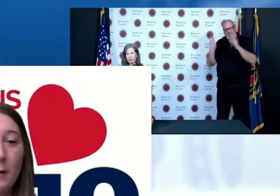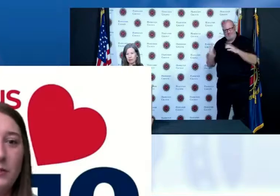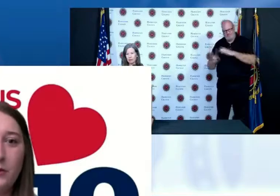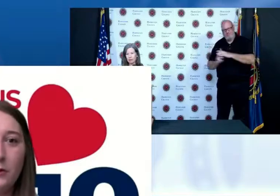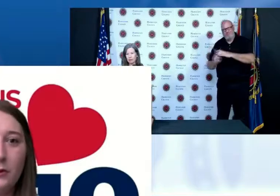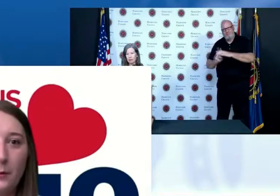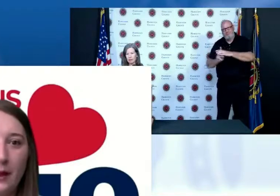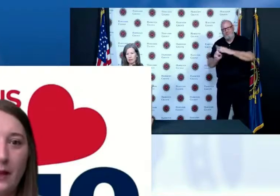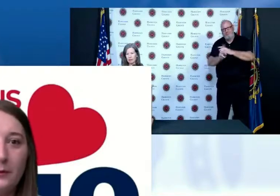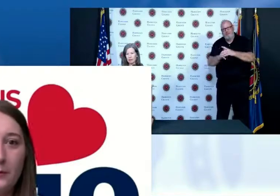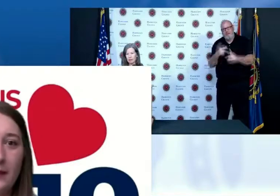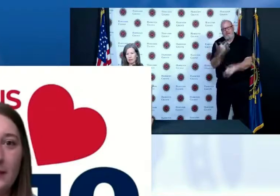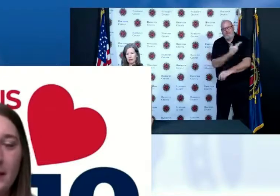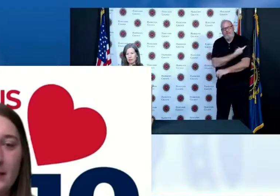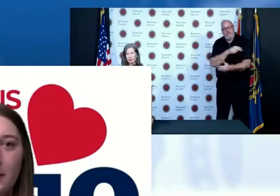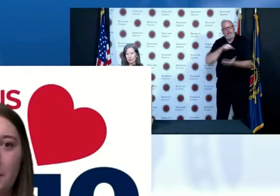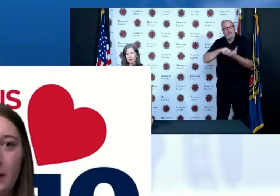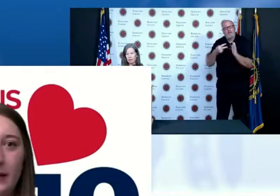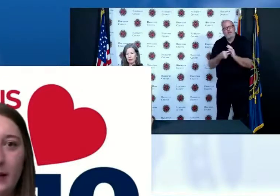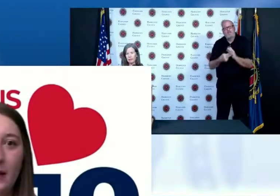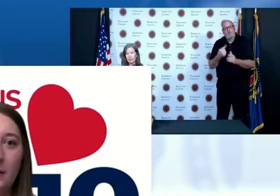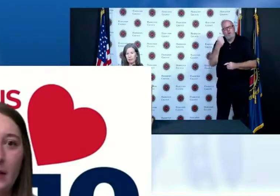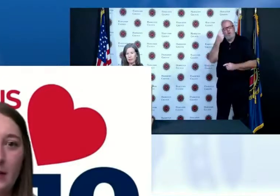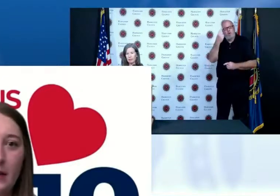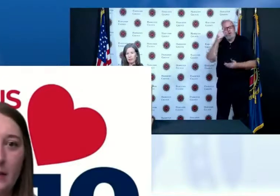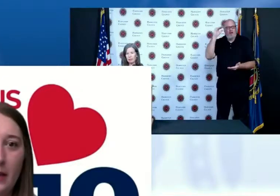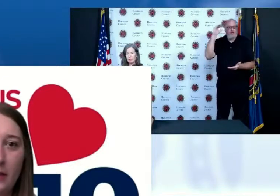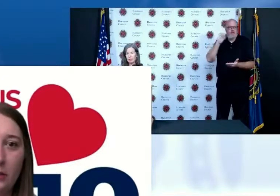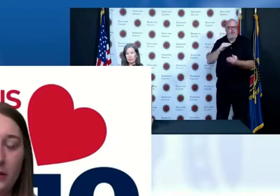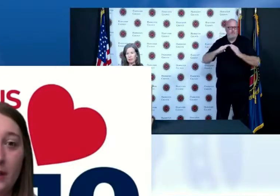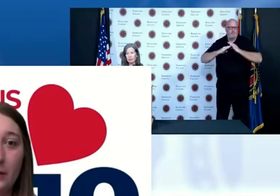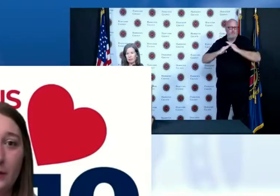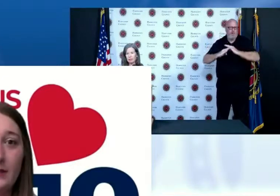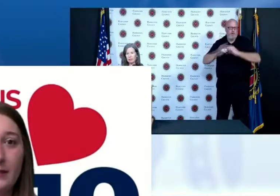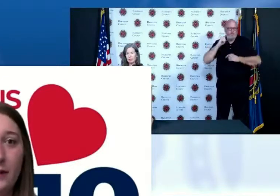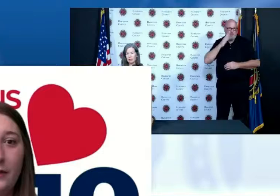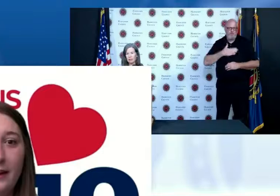obstacle that we have to face as a family in making sure that everyone stays healthy